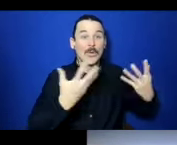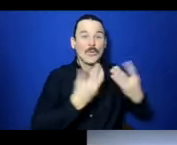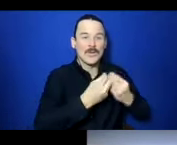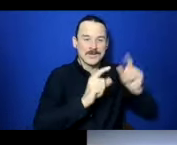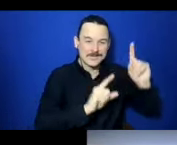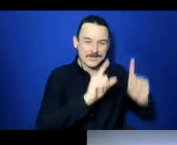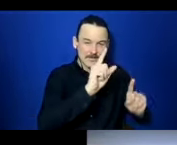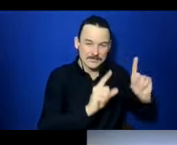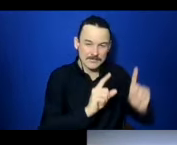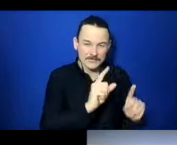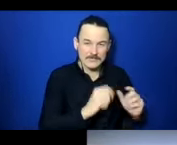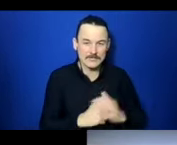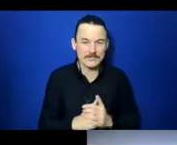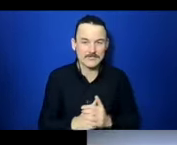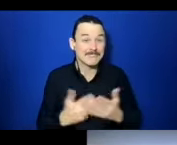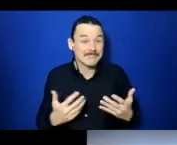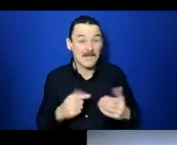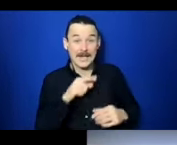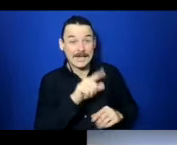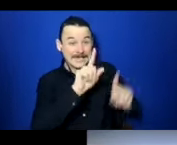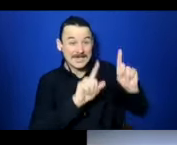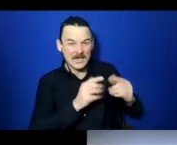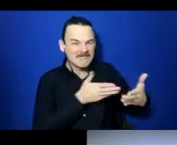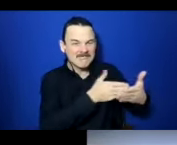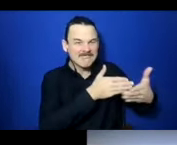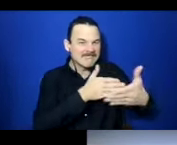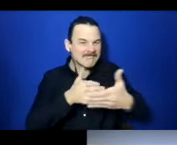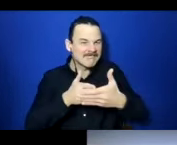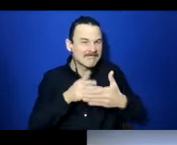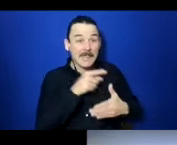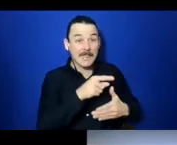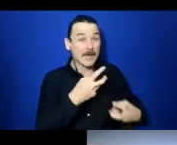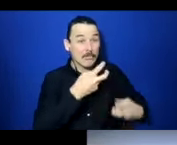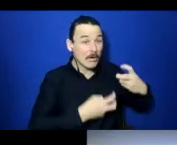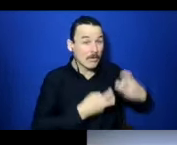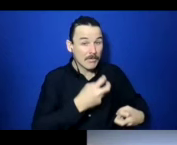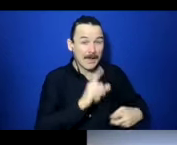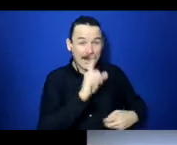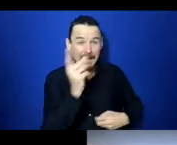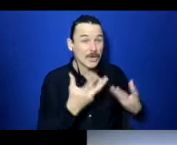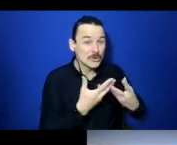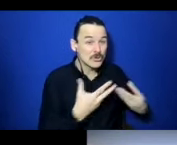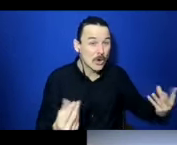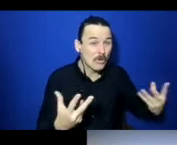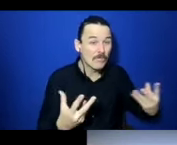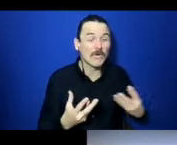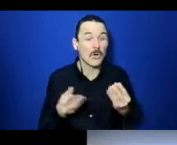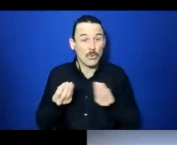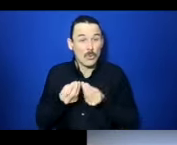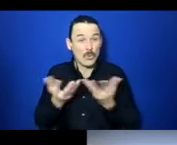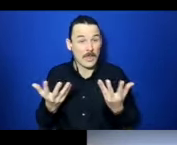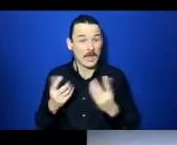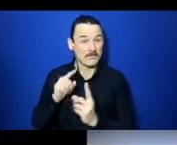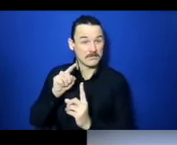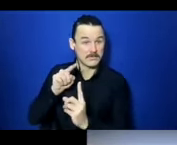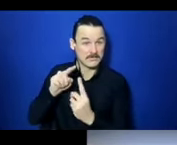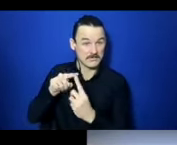solve these problems if we don't have three things. Number one, number one, clear awareness